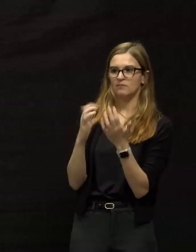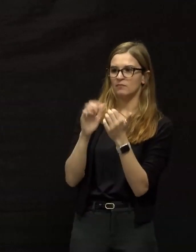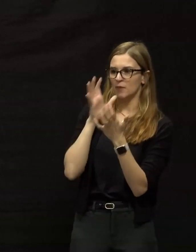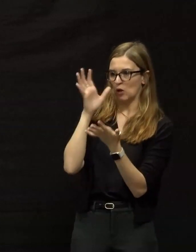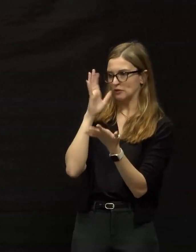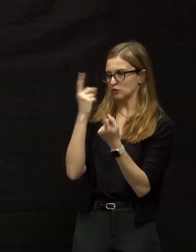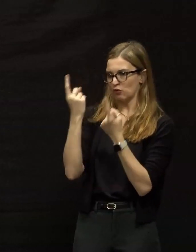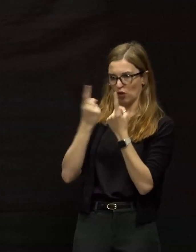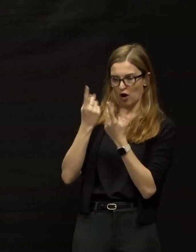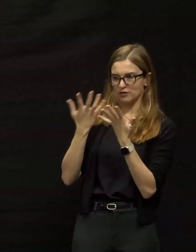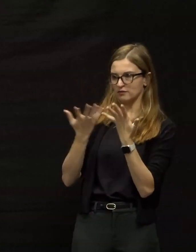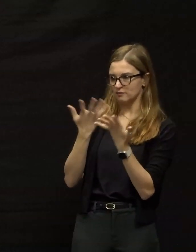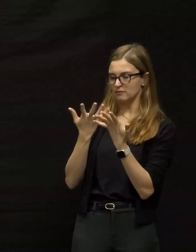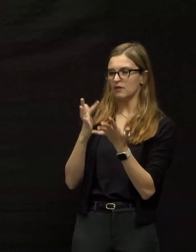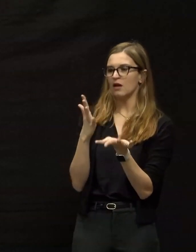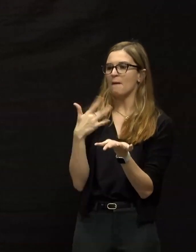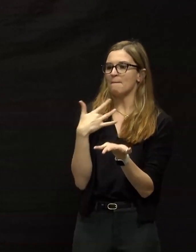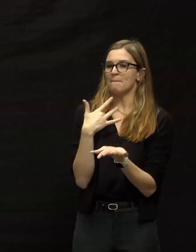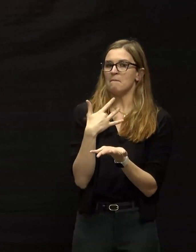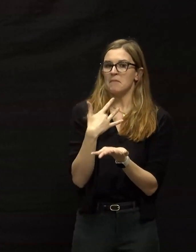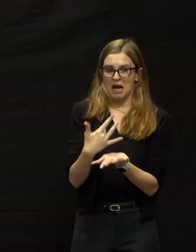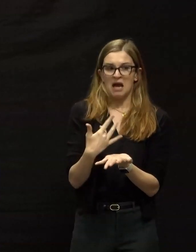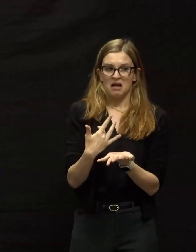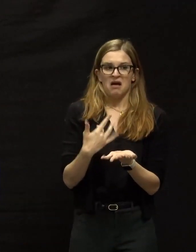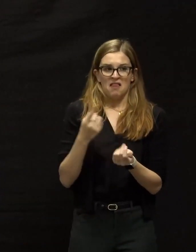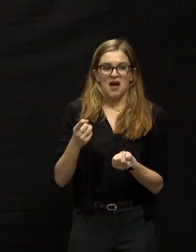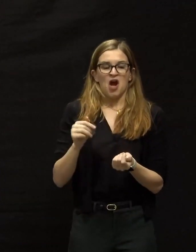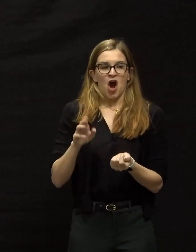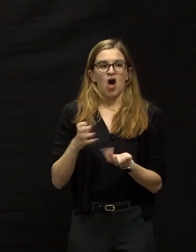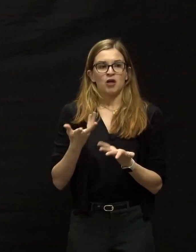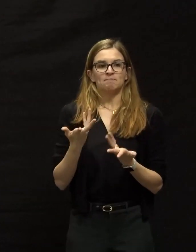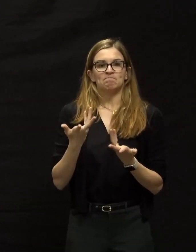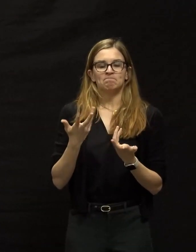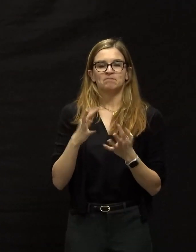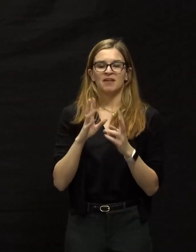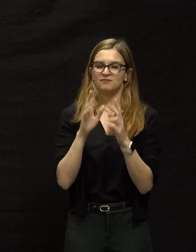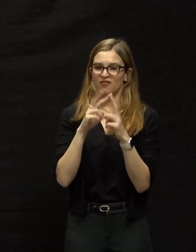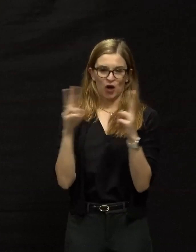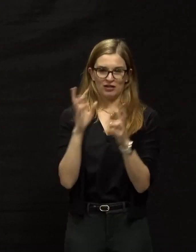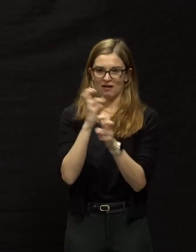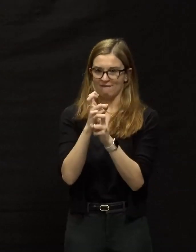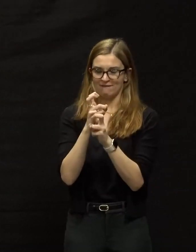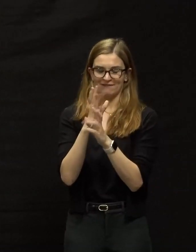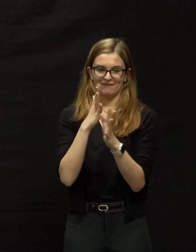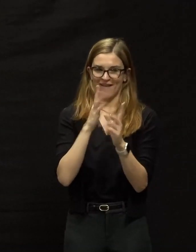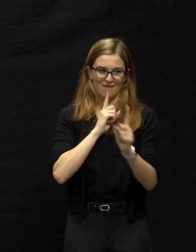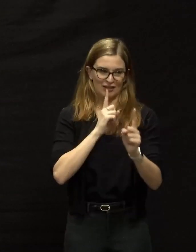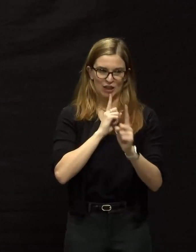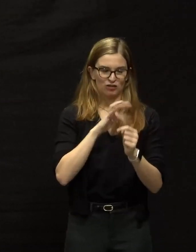And then we will ask them what their thoughts are. Typically they are, it can be,